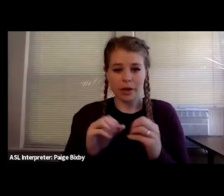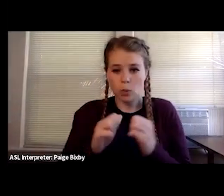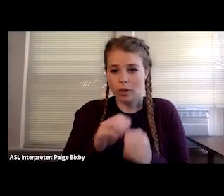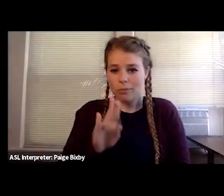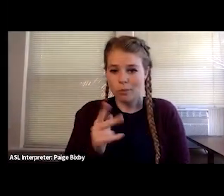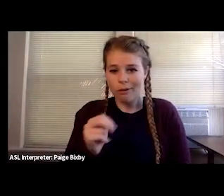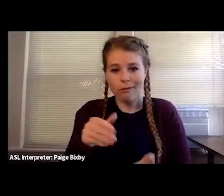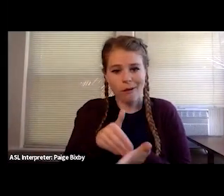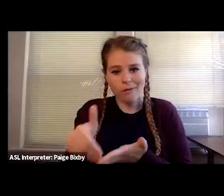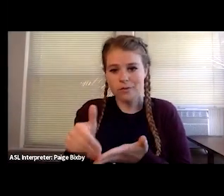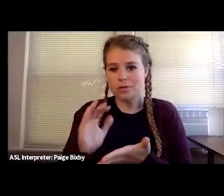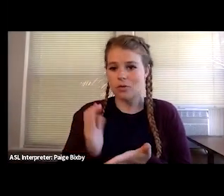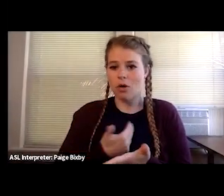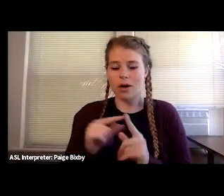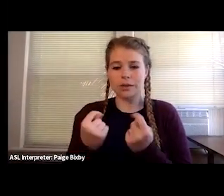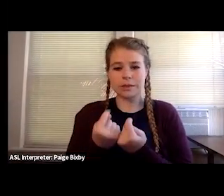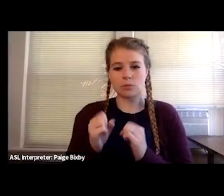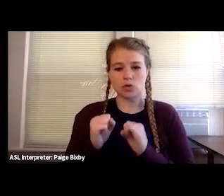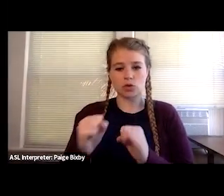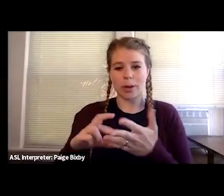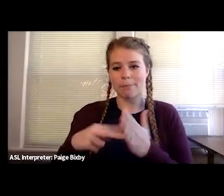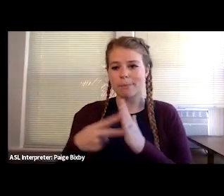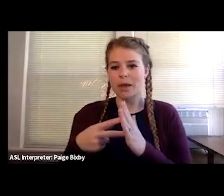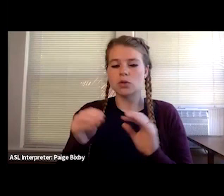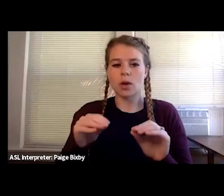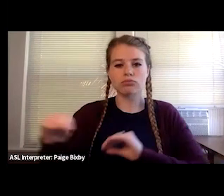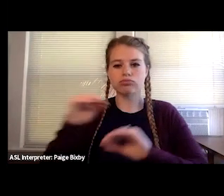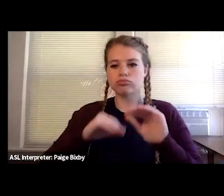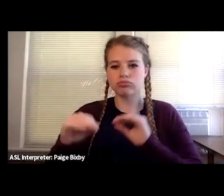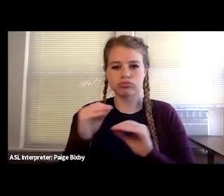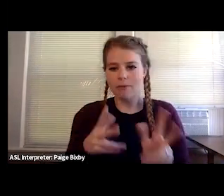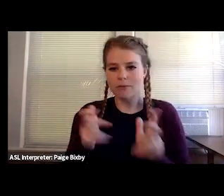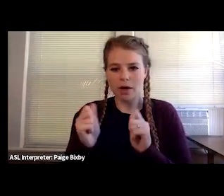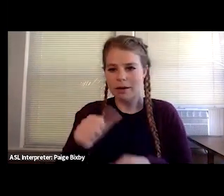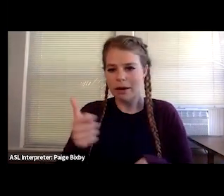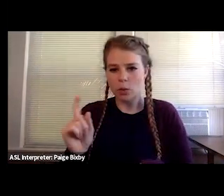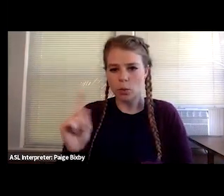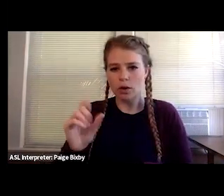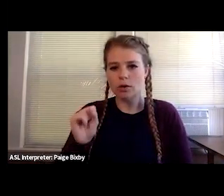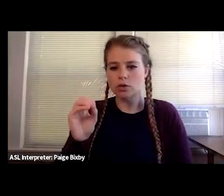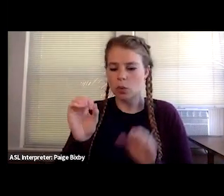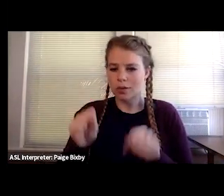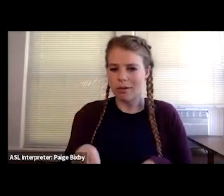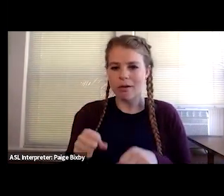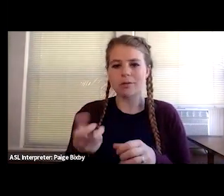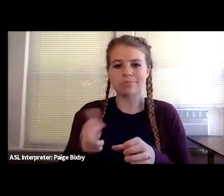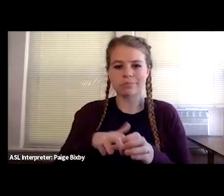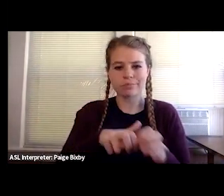also being a street medicine team is very mobile and so we're able to meet people kind of wherever they're at. And then also, we'll talk about this a little bit further,